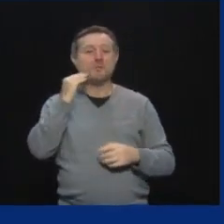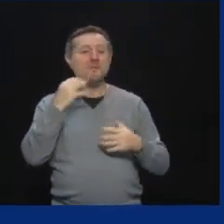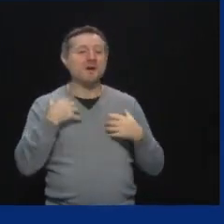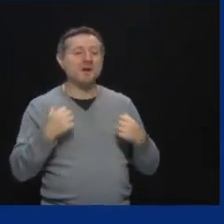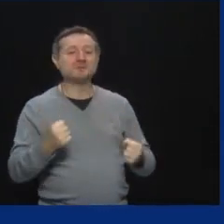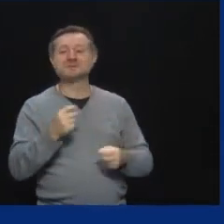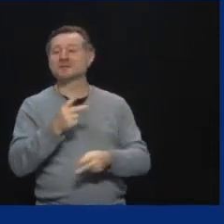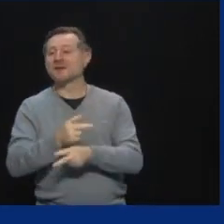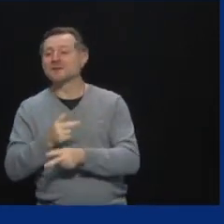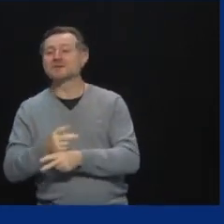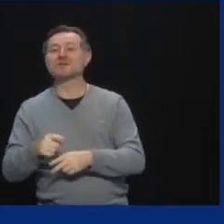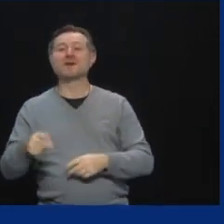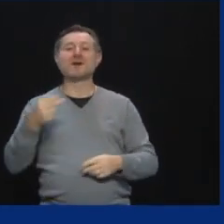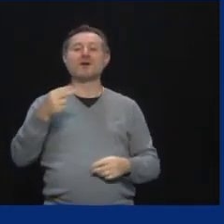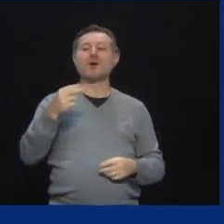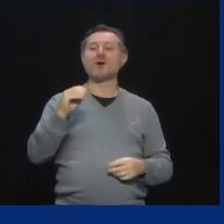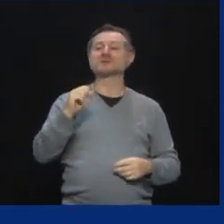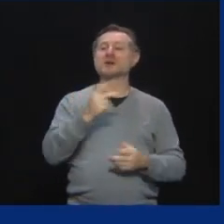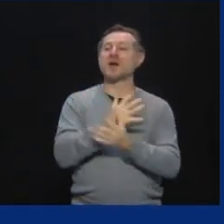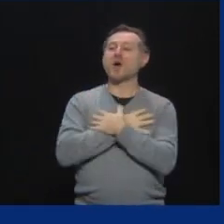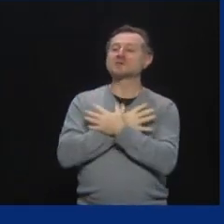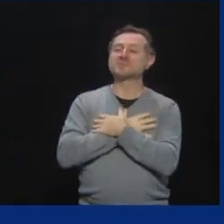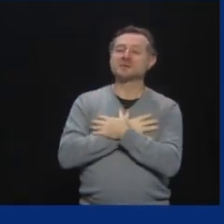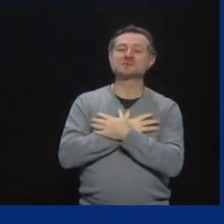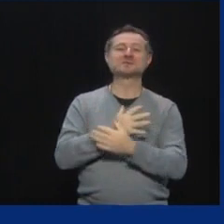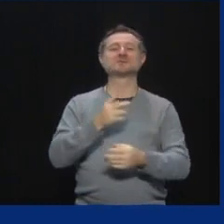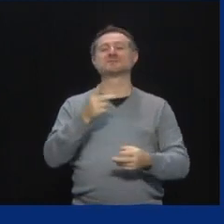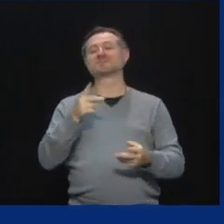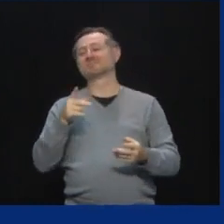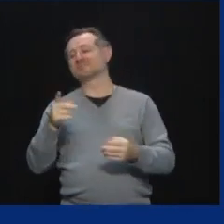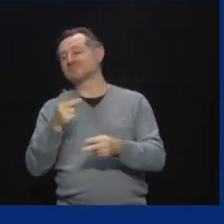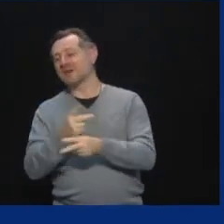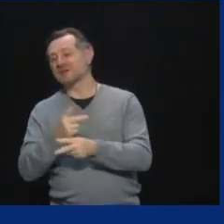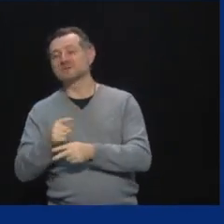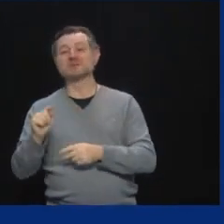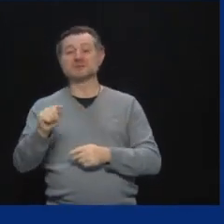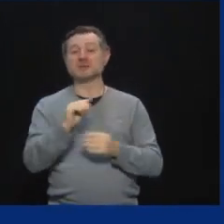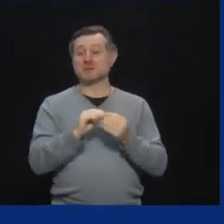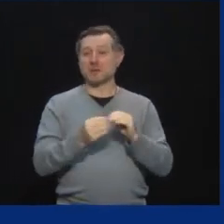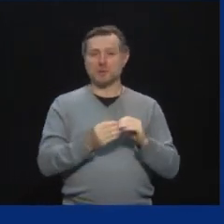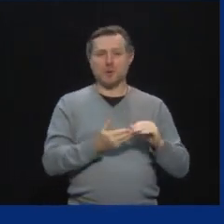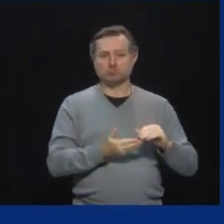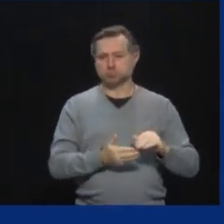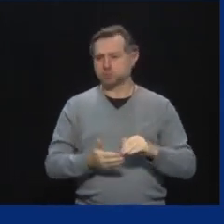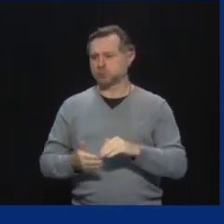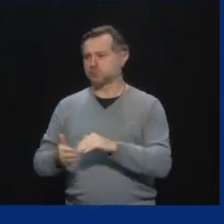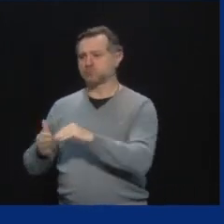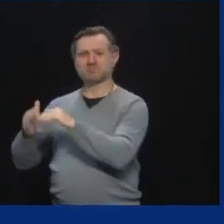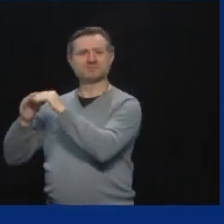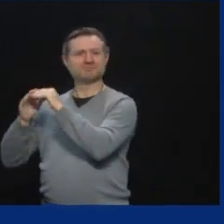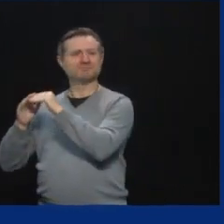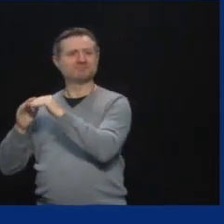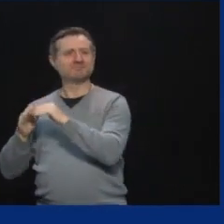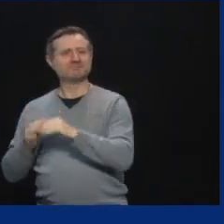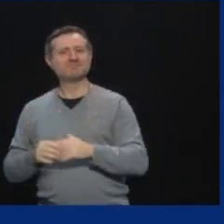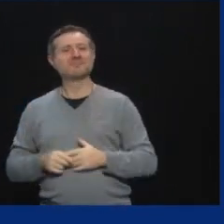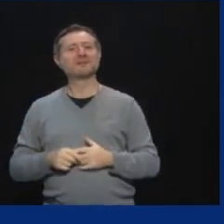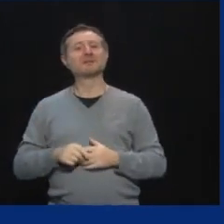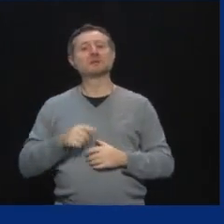adult care facilities. And so the numbers are trending upward and I think we're gonna hit even higher numbers. I'm cereal hit even higher numbers as